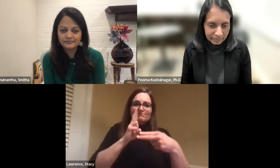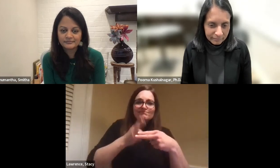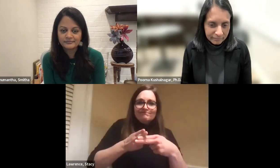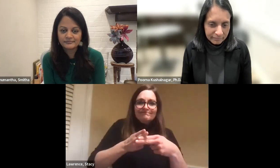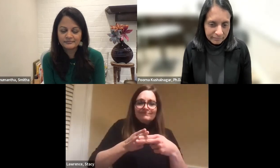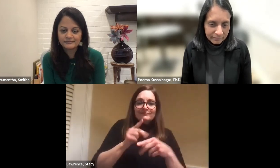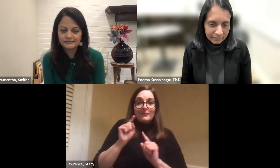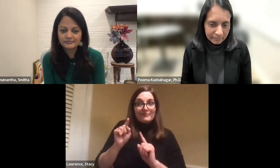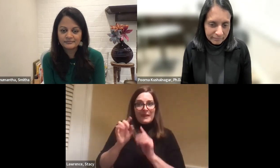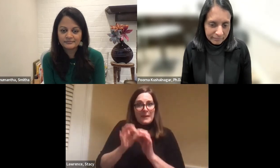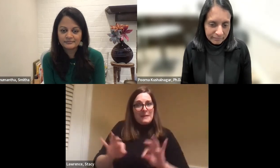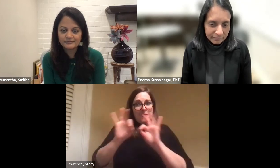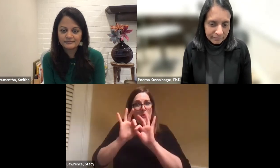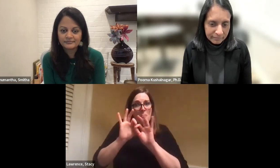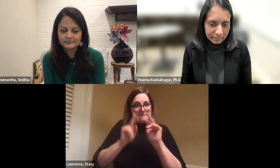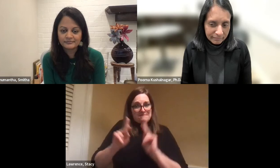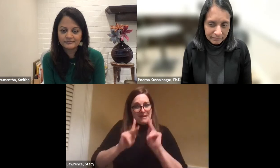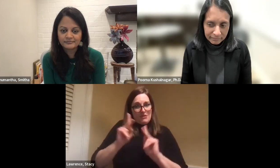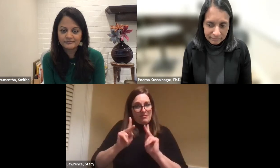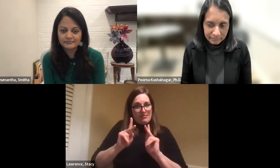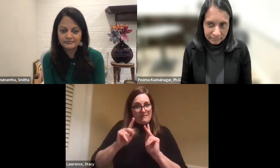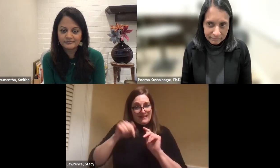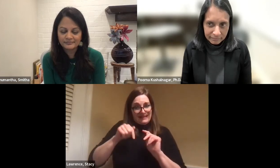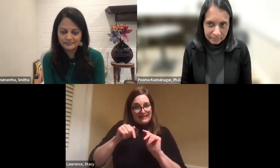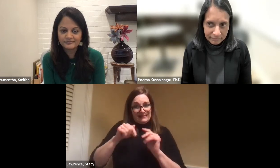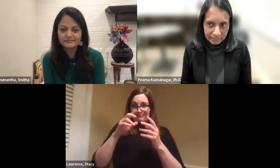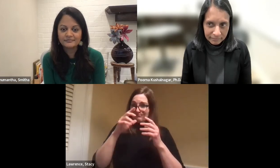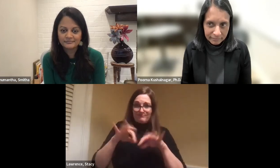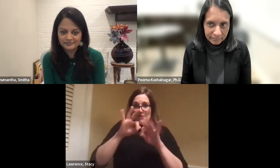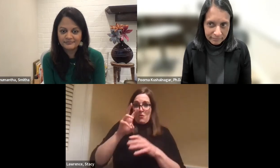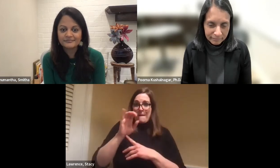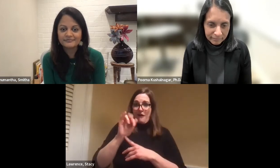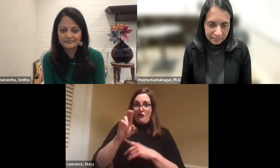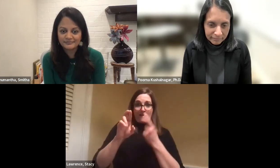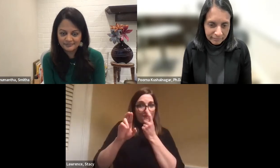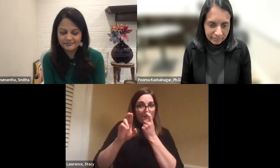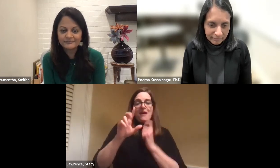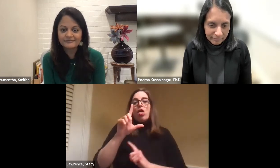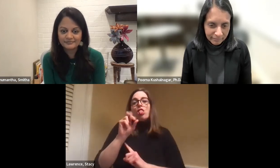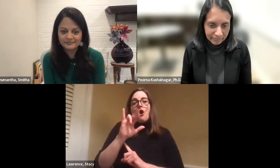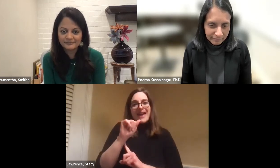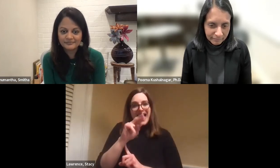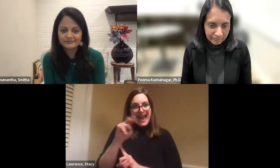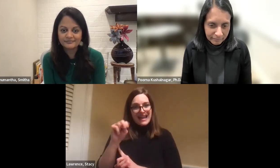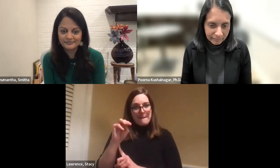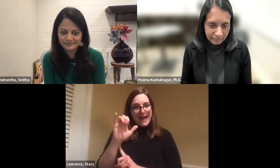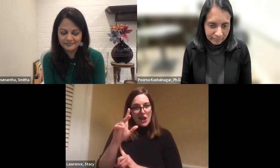I would be remiss to not mention some very important people who were part of this webinar.